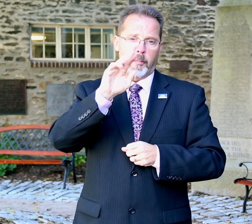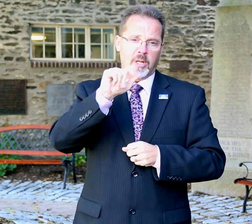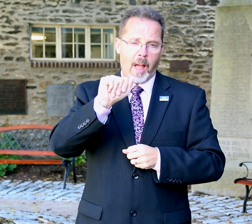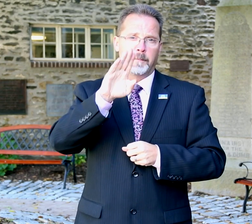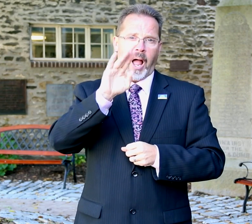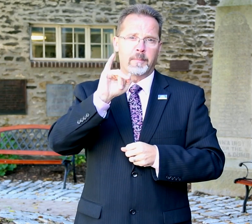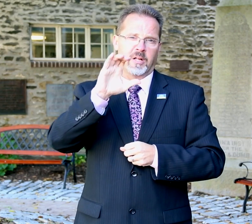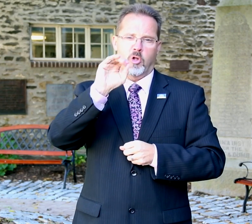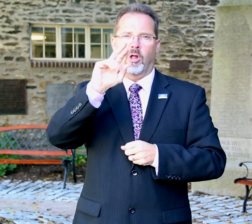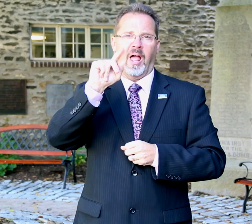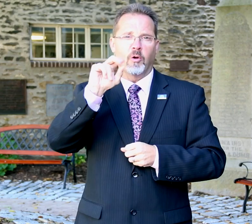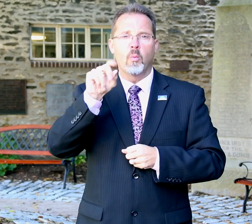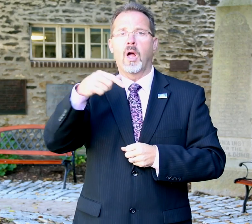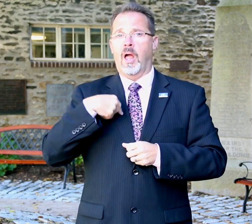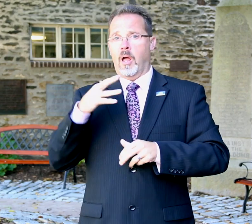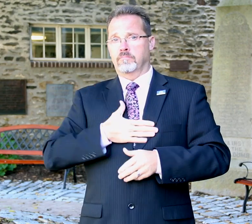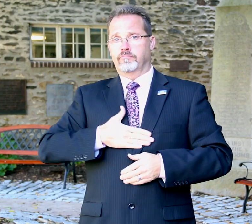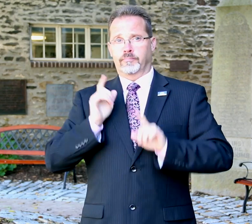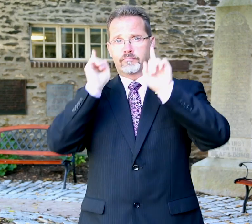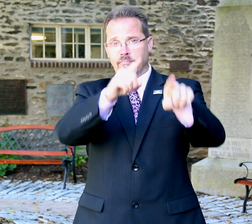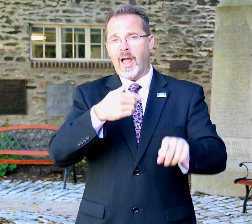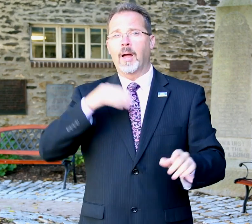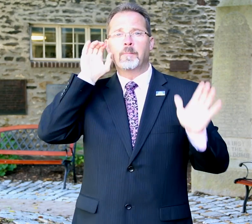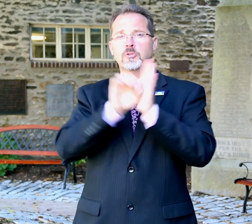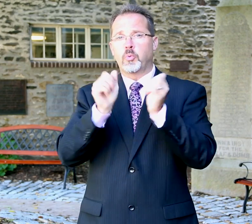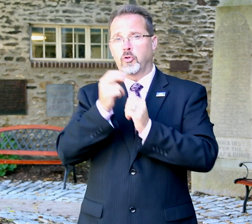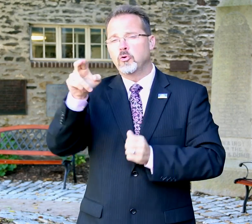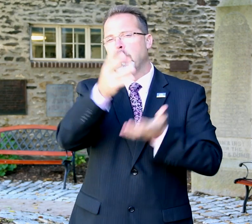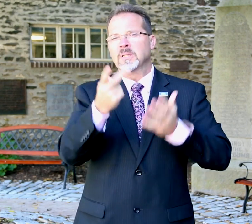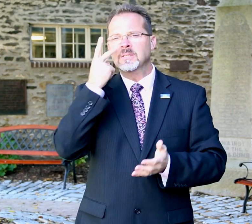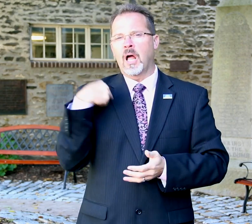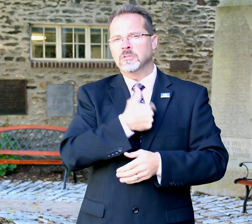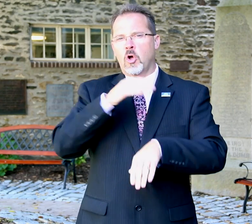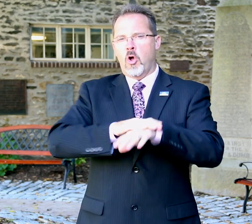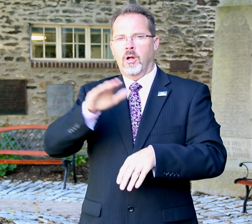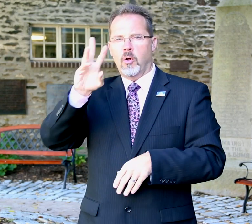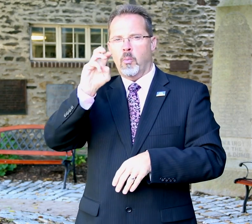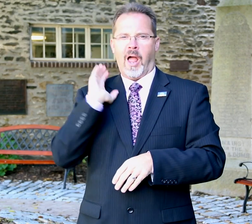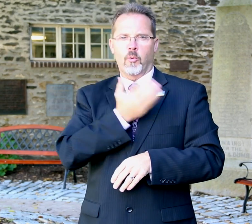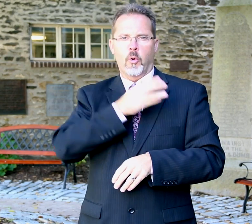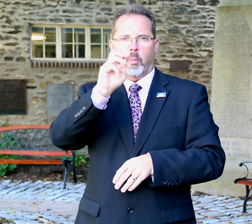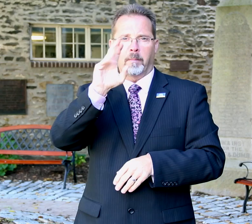Roberta "Bobbi"Cordano. I had the pleasure of attending and maybe you saw a picture of us on our site.